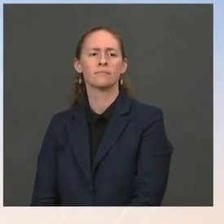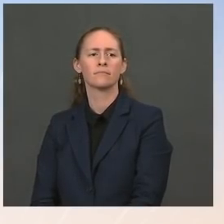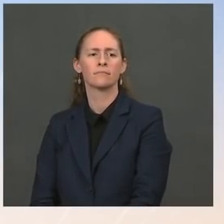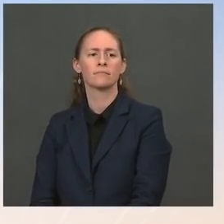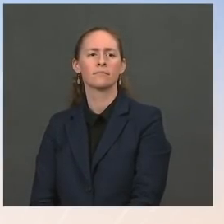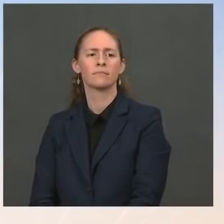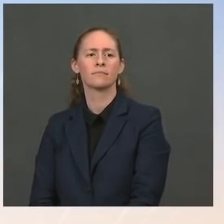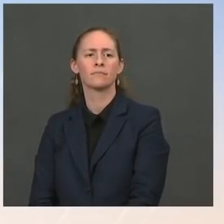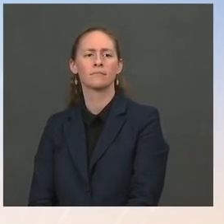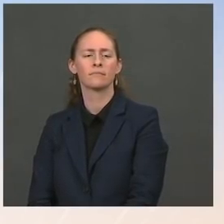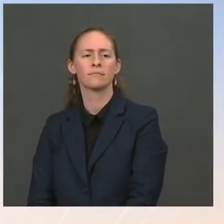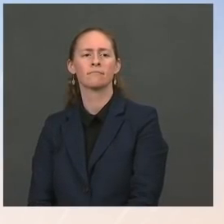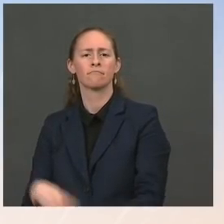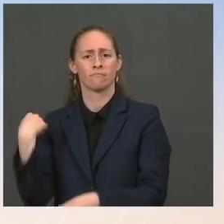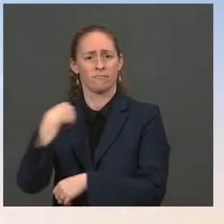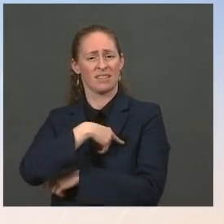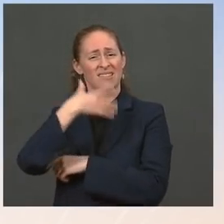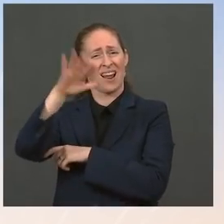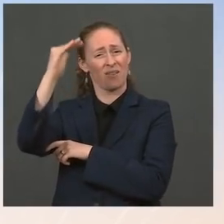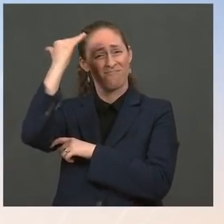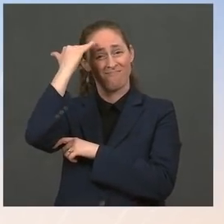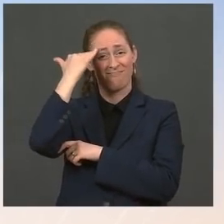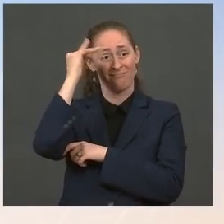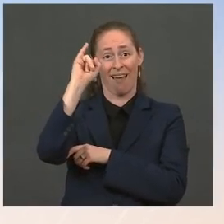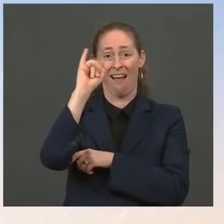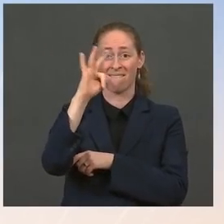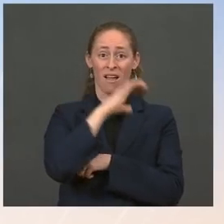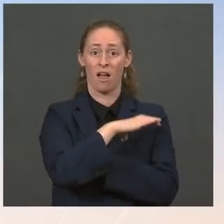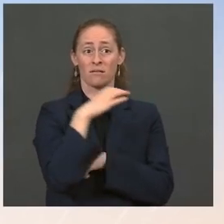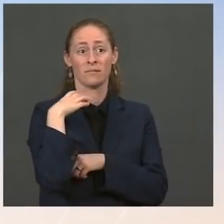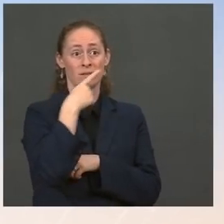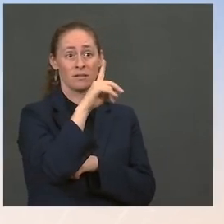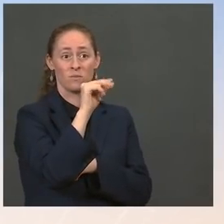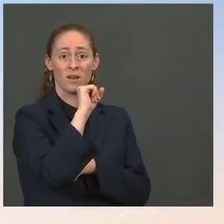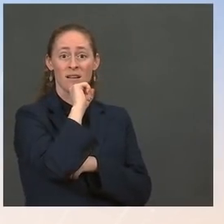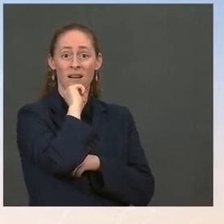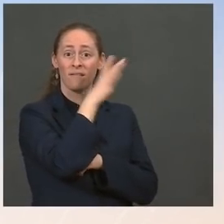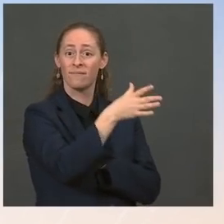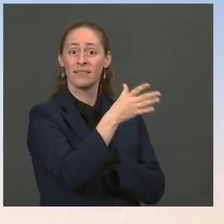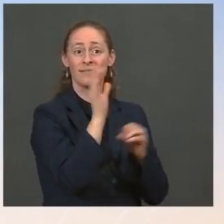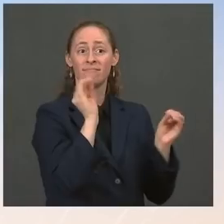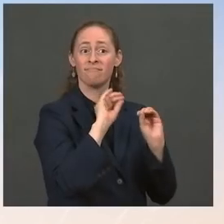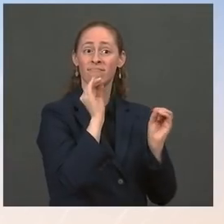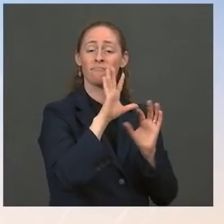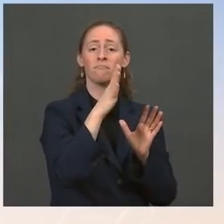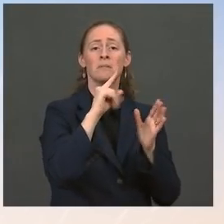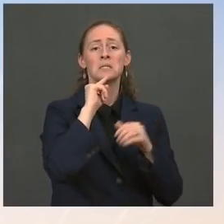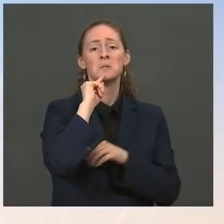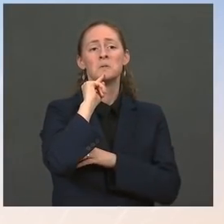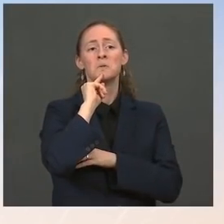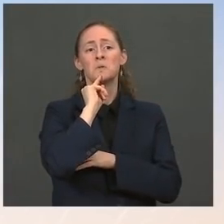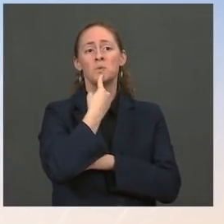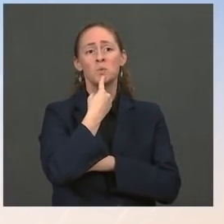to raise the debt limit, what we're talking about here is people's retirement savings, their Social Security benefits,